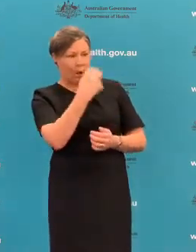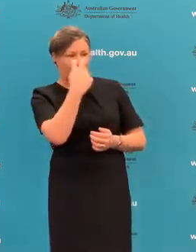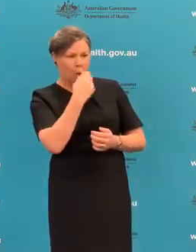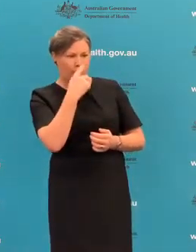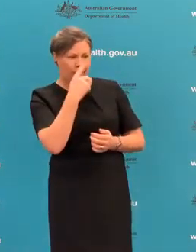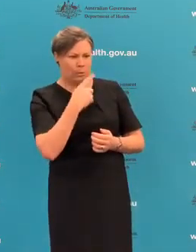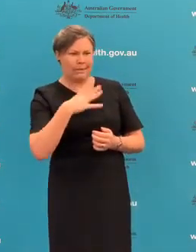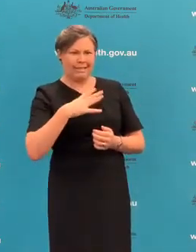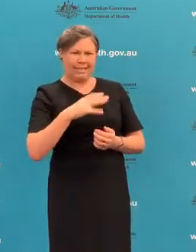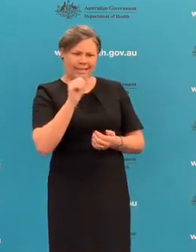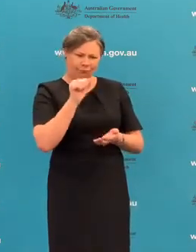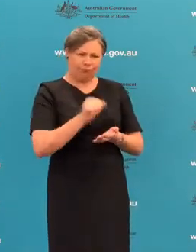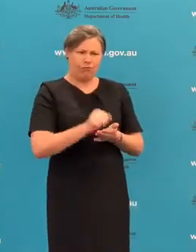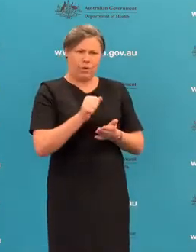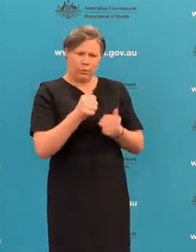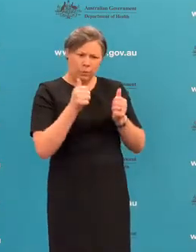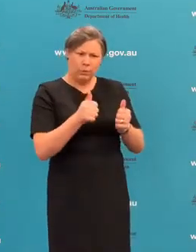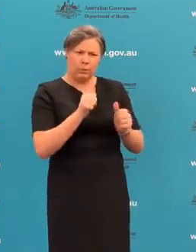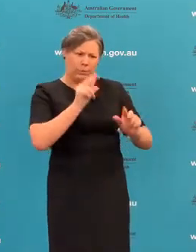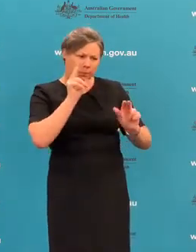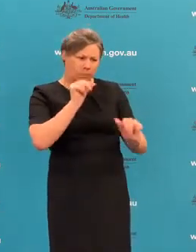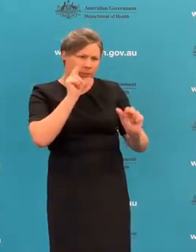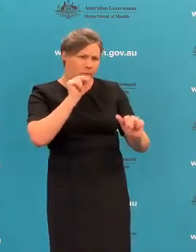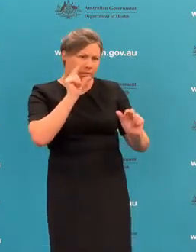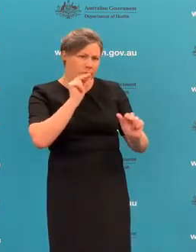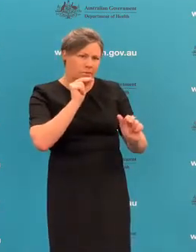the care that they need. Of course